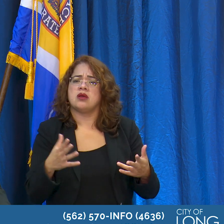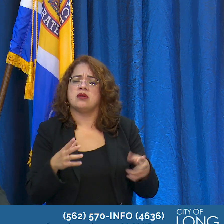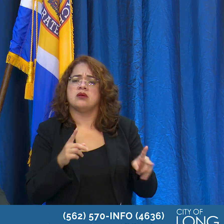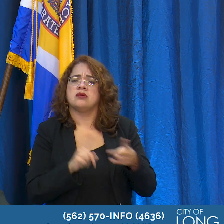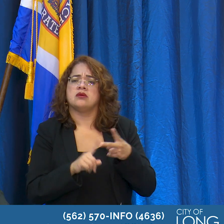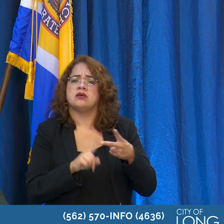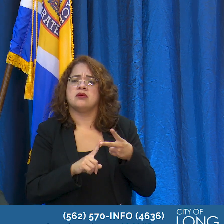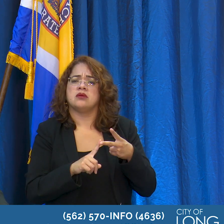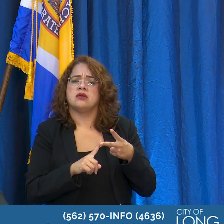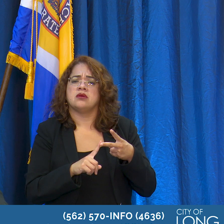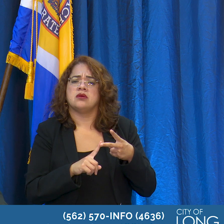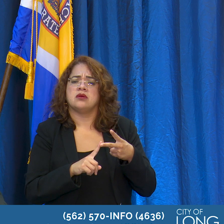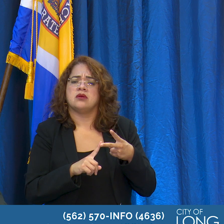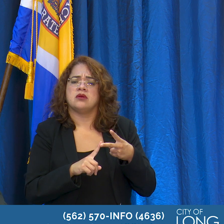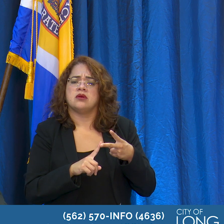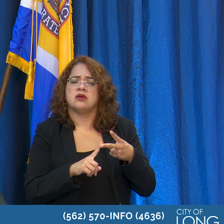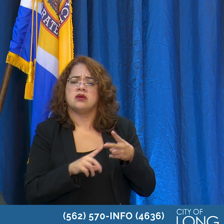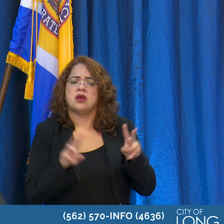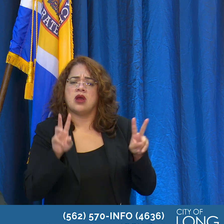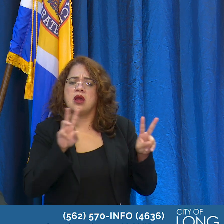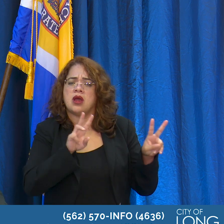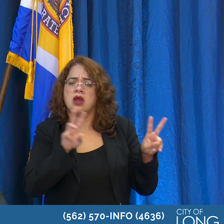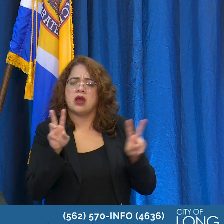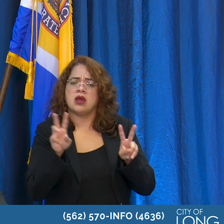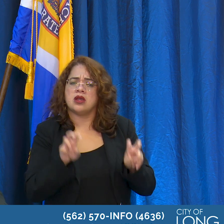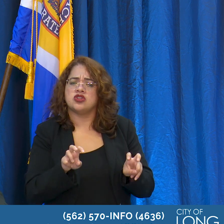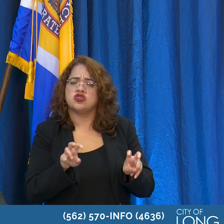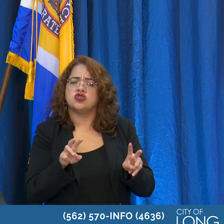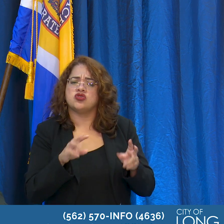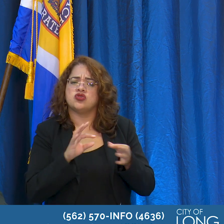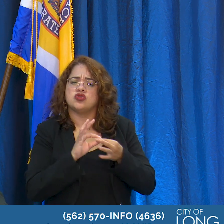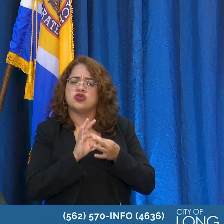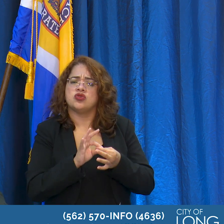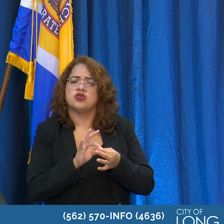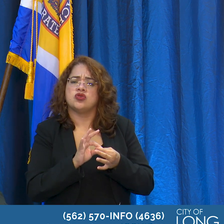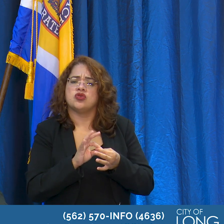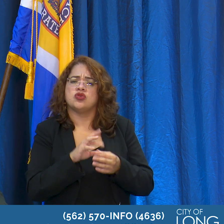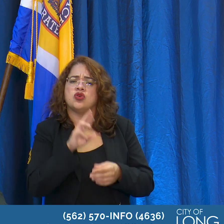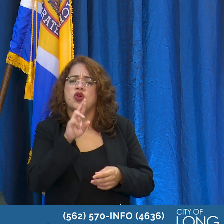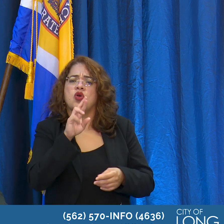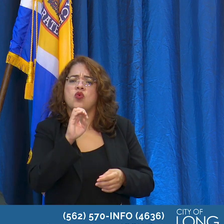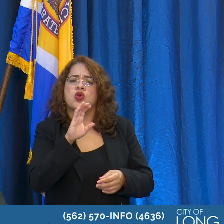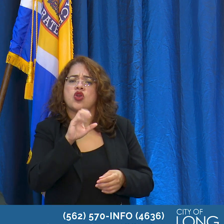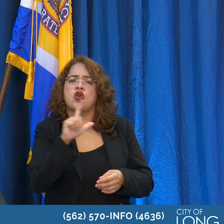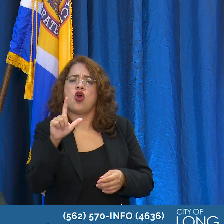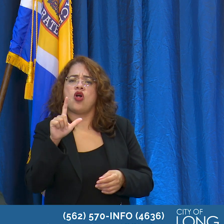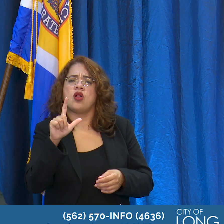one of the issues you raised in response to the recall petition was the 100